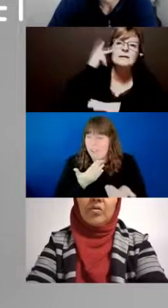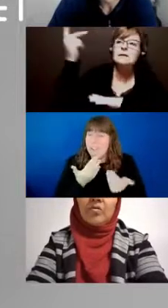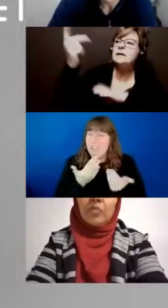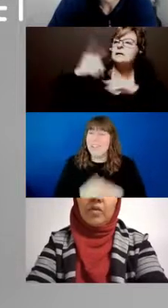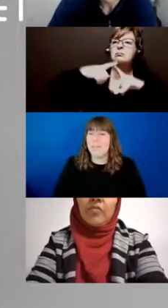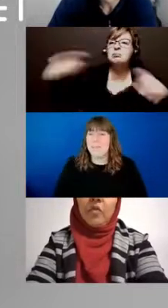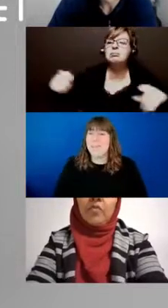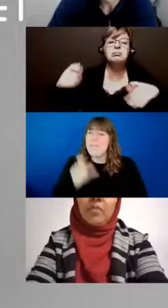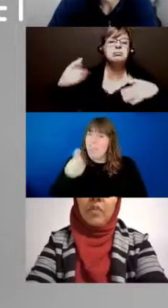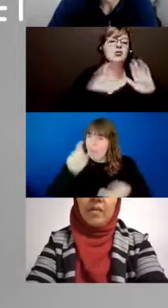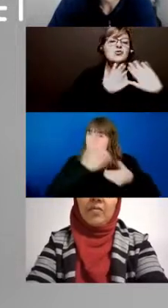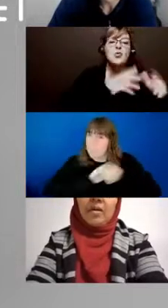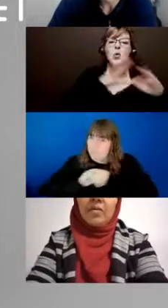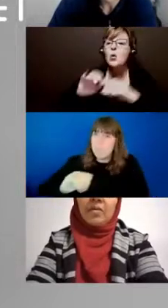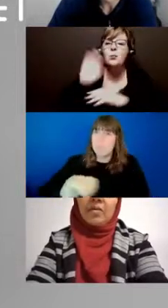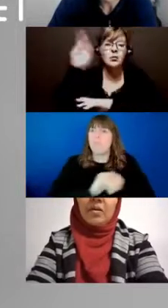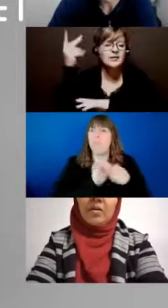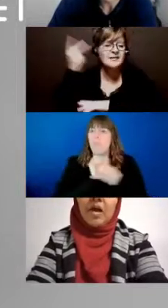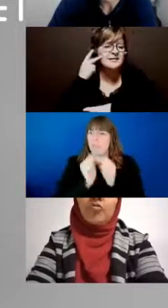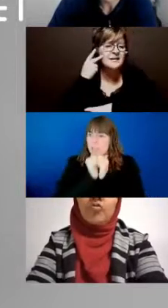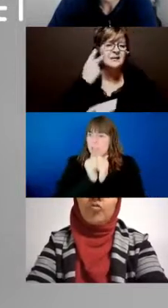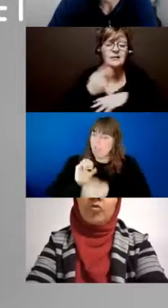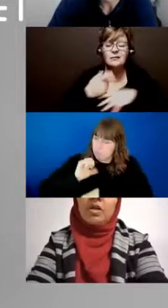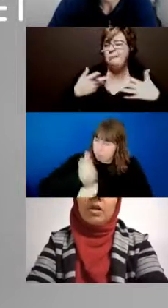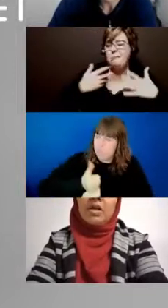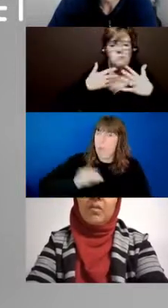to bring forward a benefit that truly